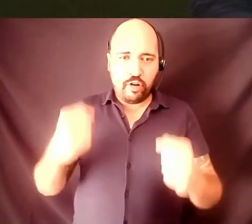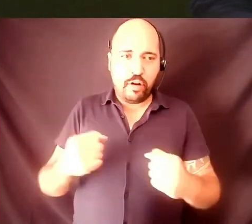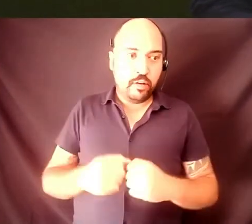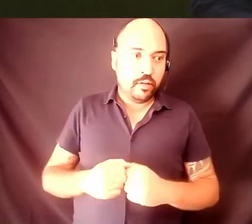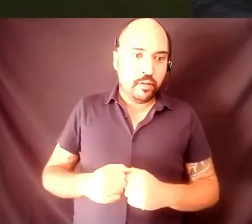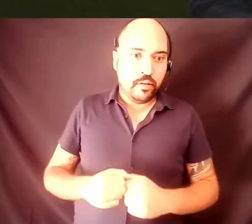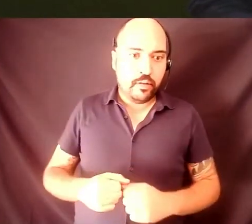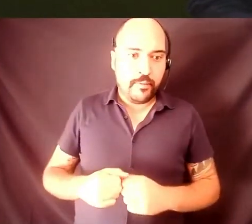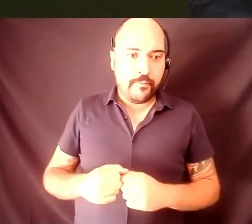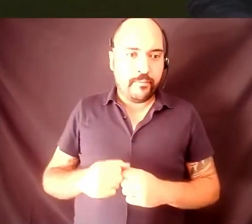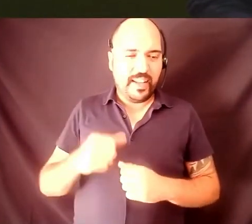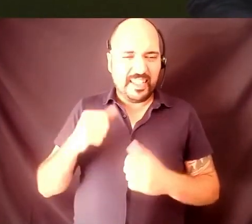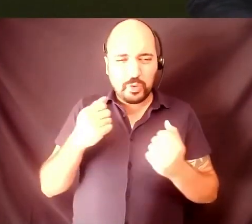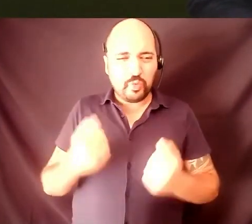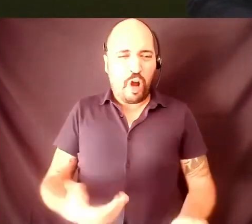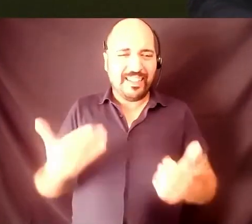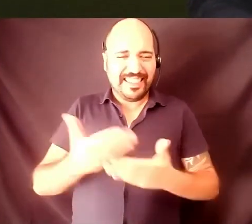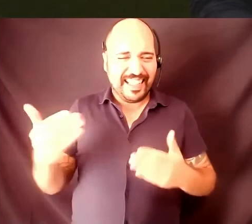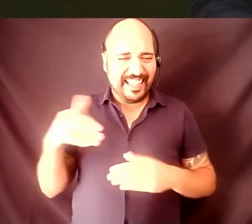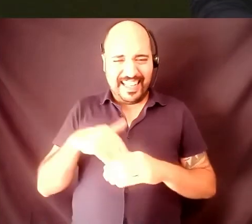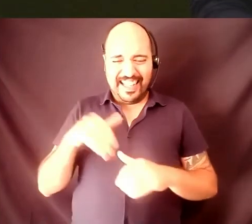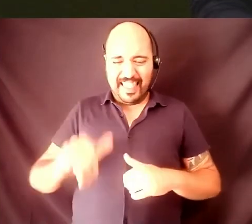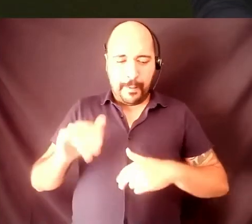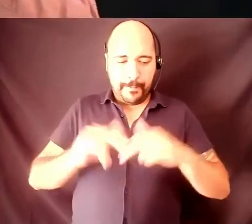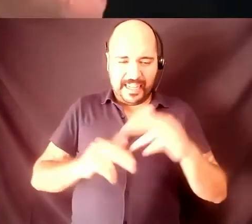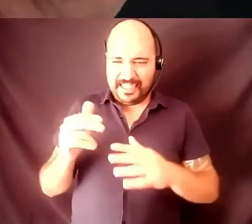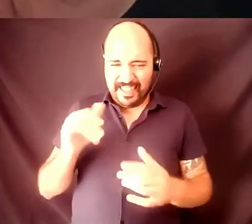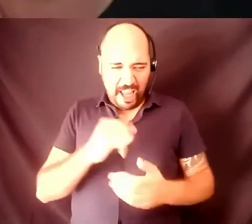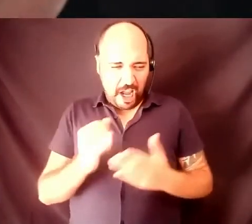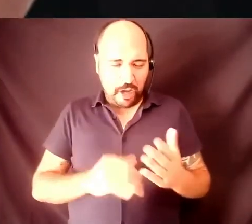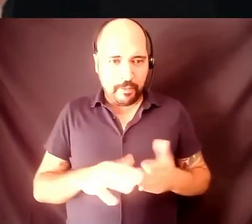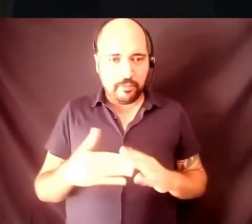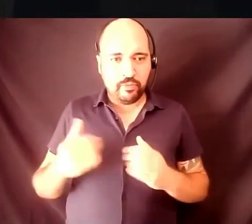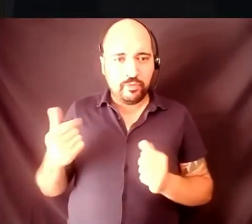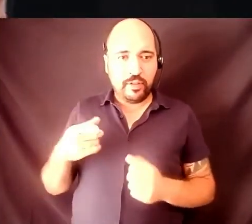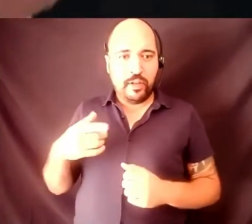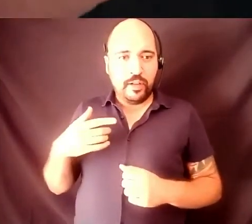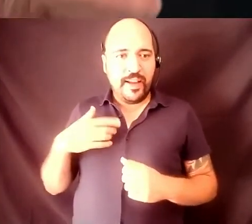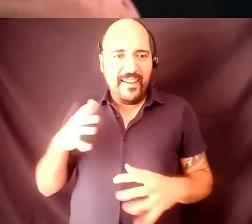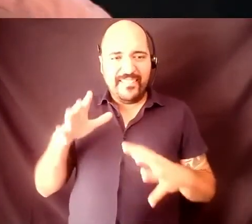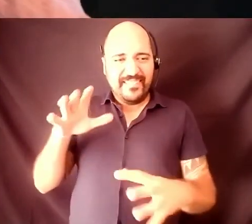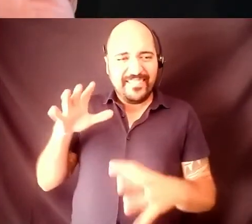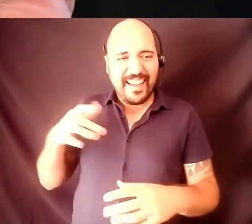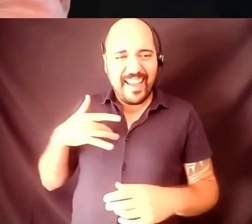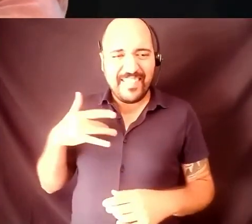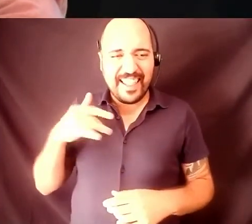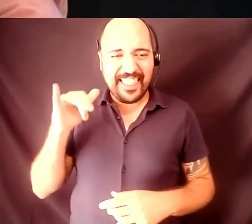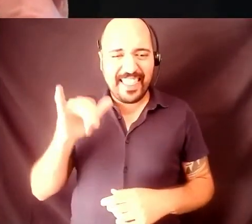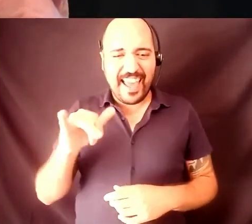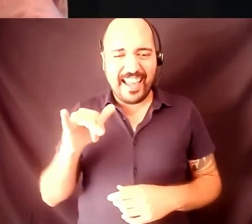strongest thing in the building? Because I think that's what space does! Right?